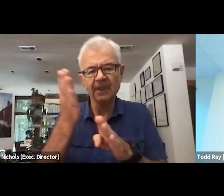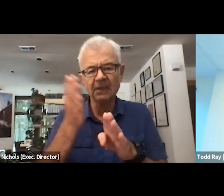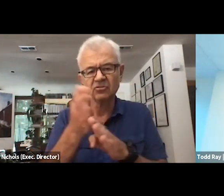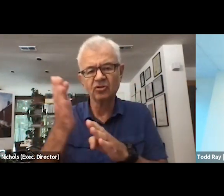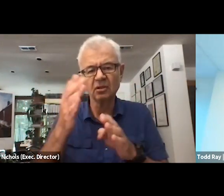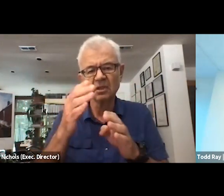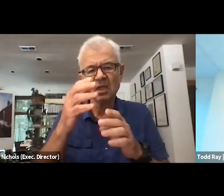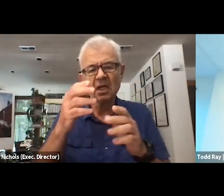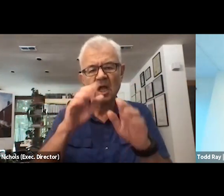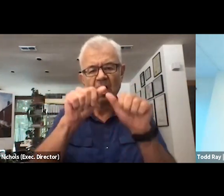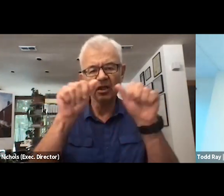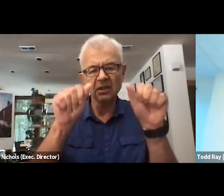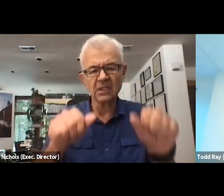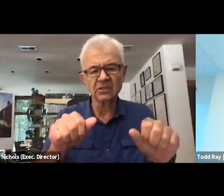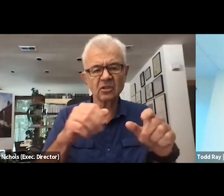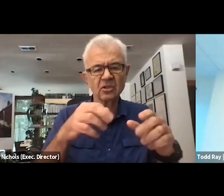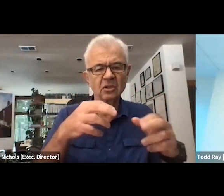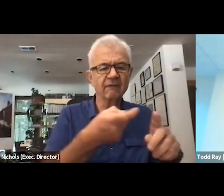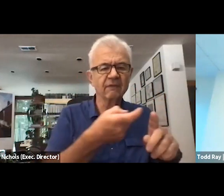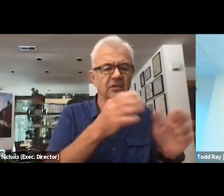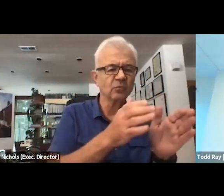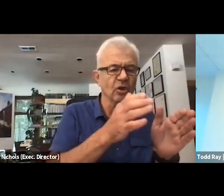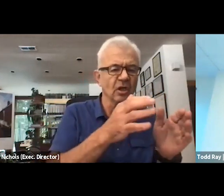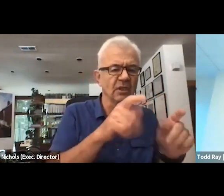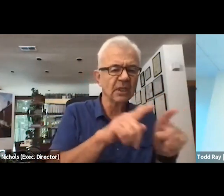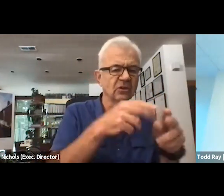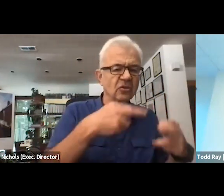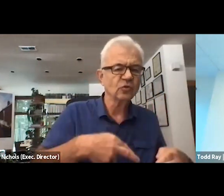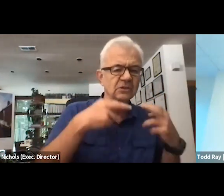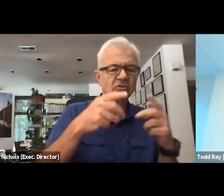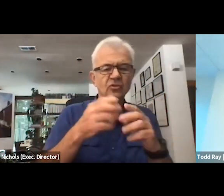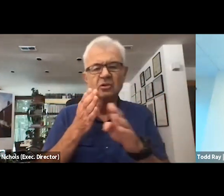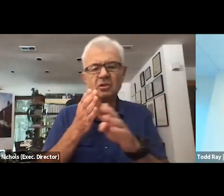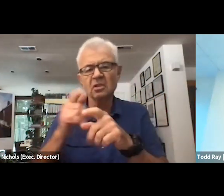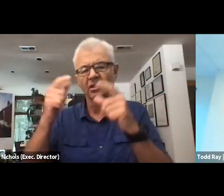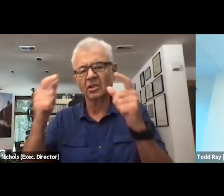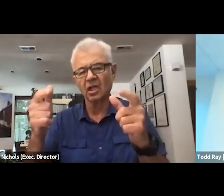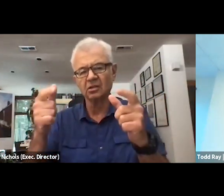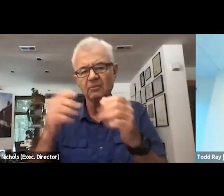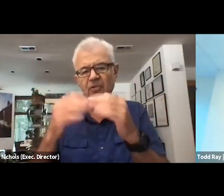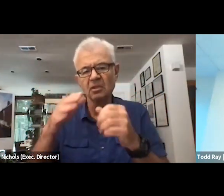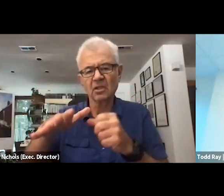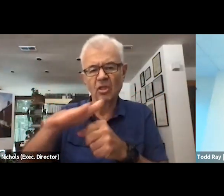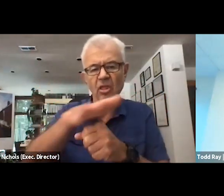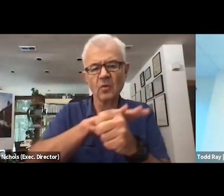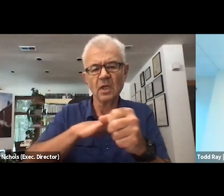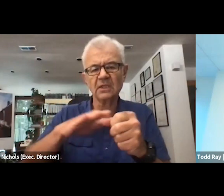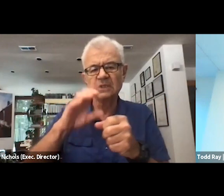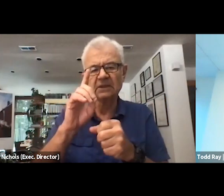He's worked on many different projects, from large buildings